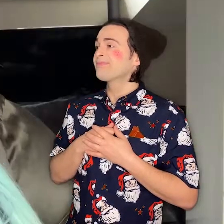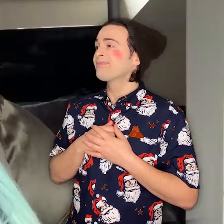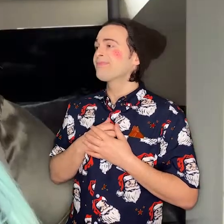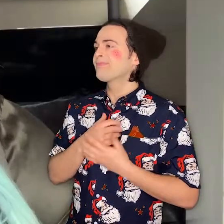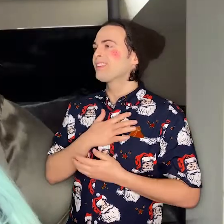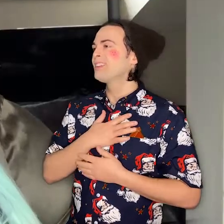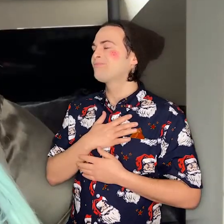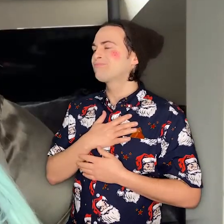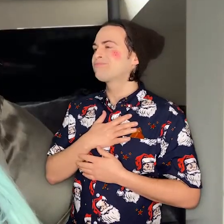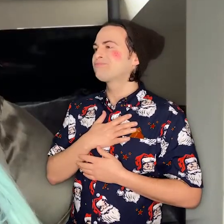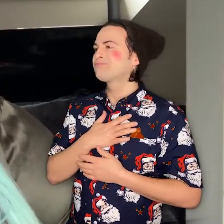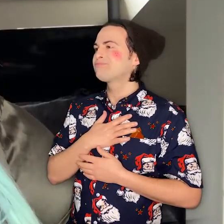Cyndi – You really think so?